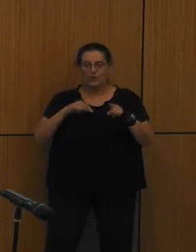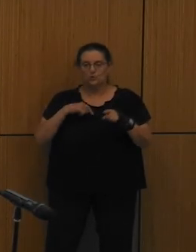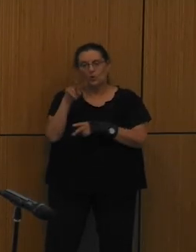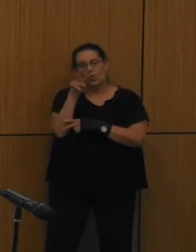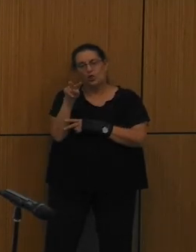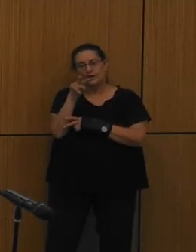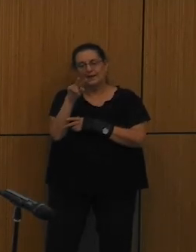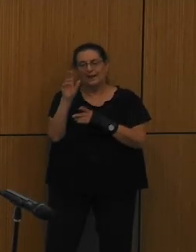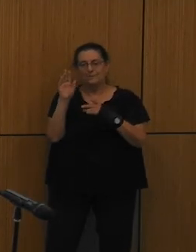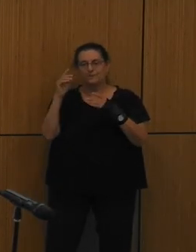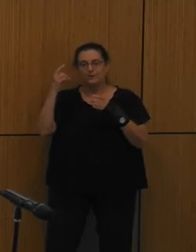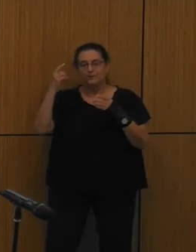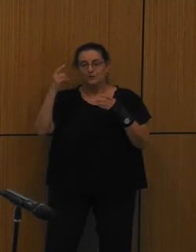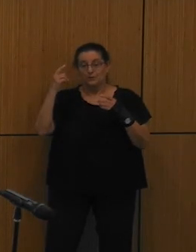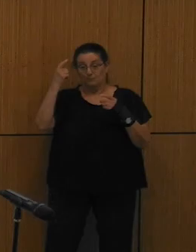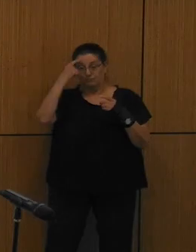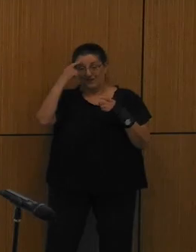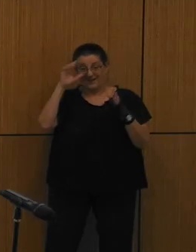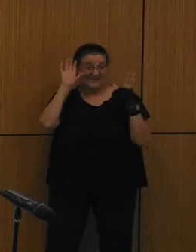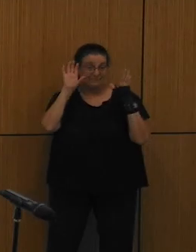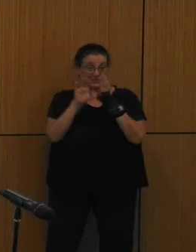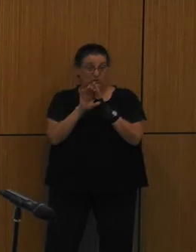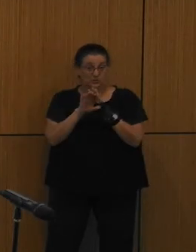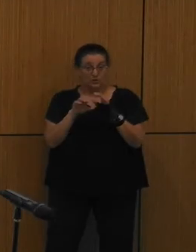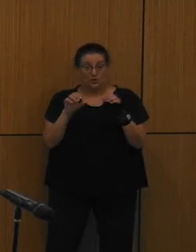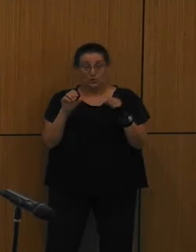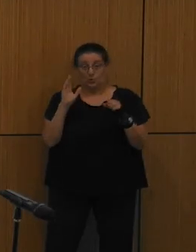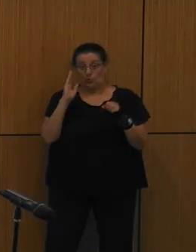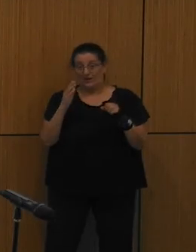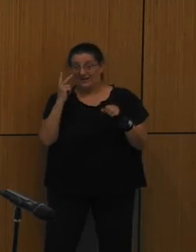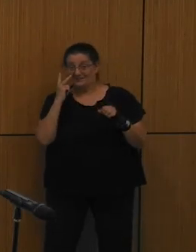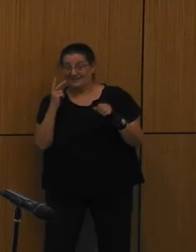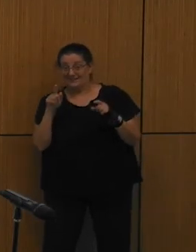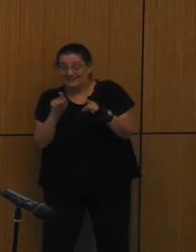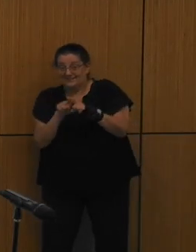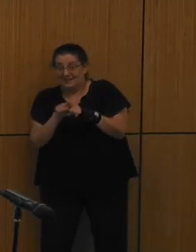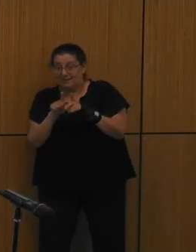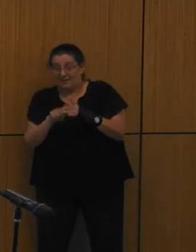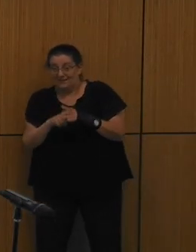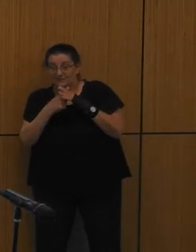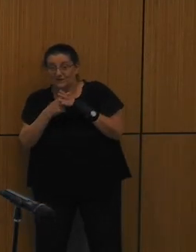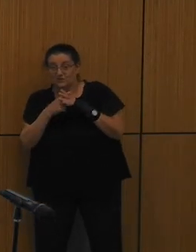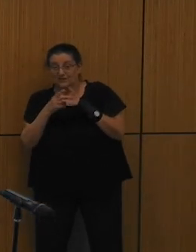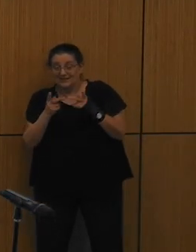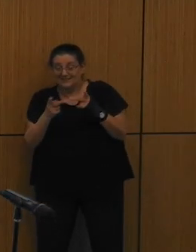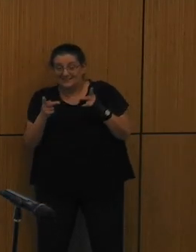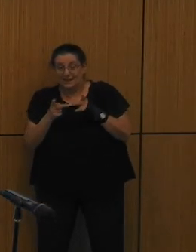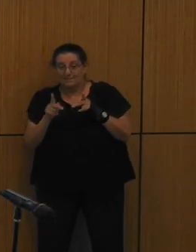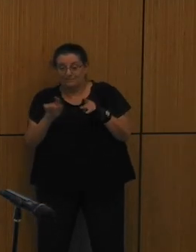of the brain themselves, would I see the same network of activation? This is the place where it'd be really great